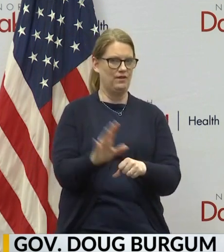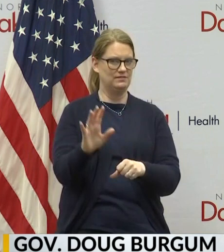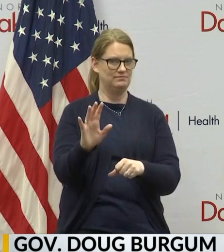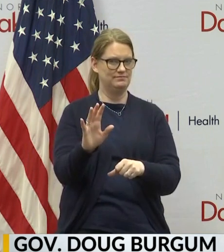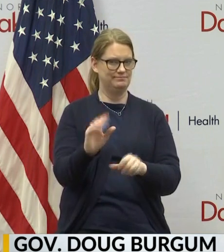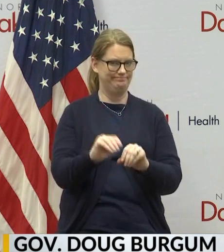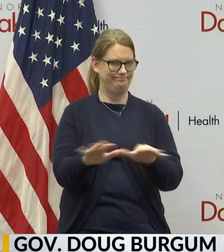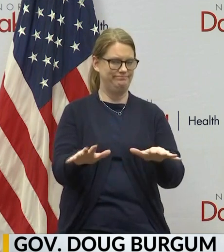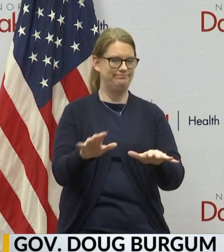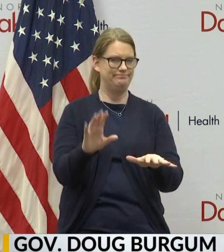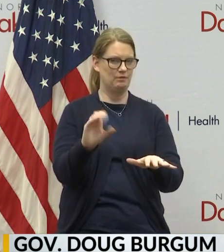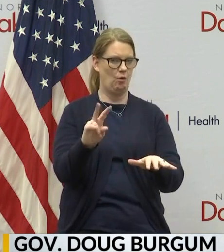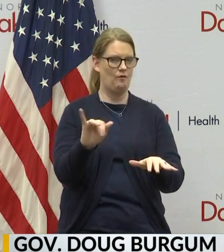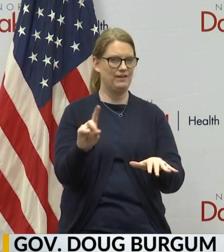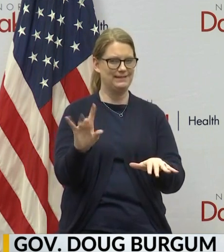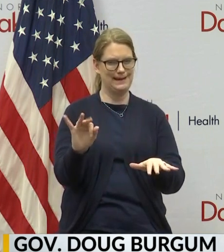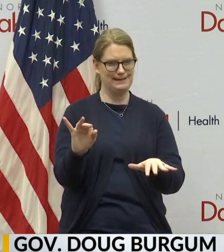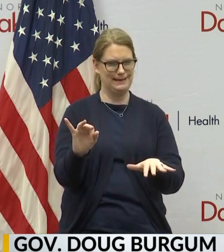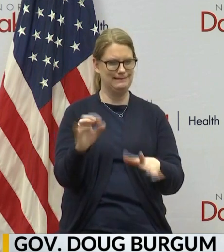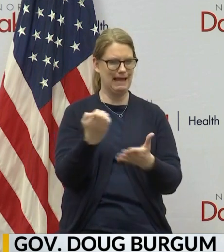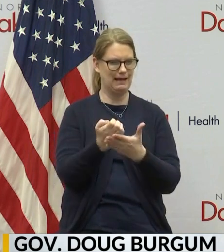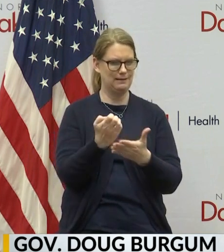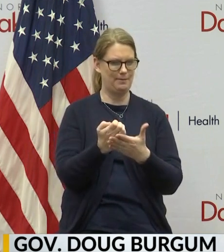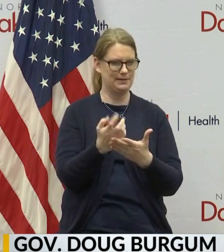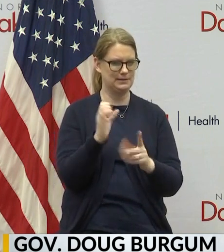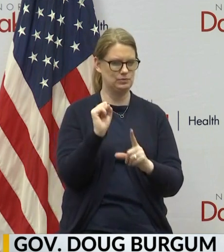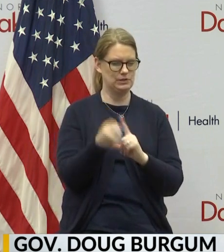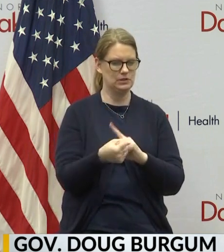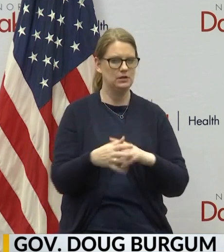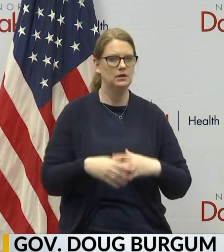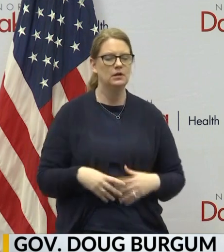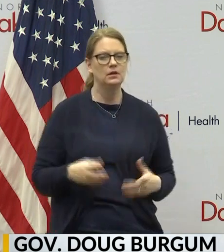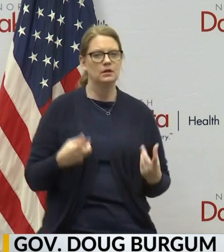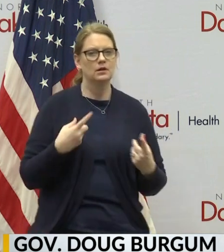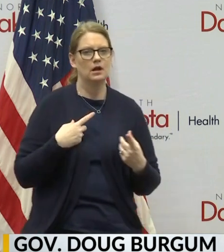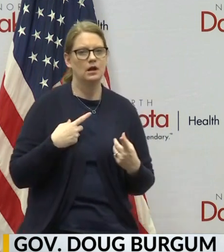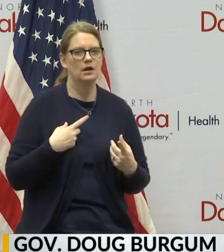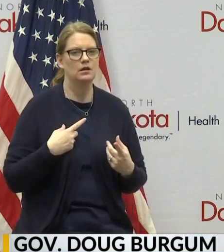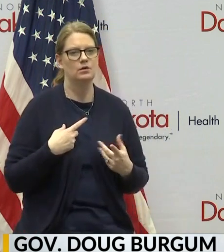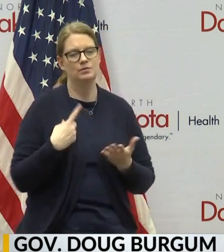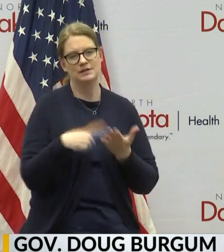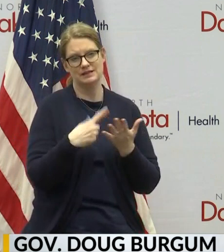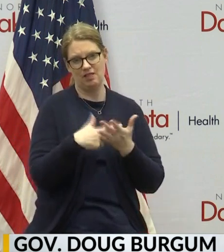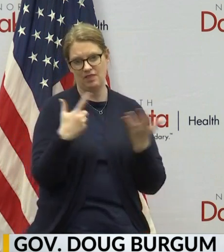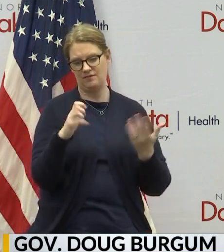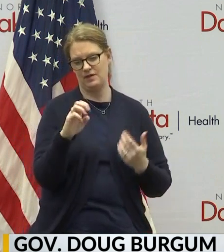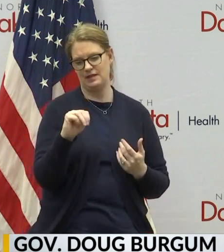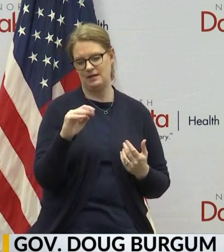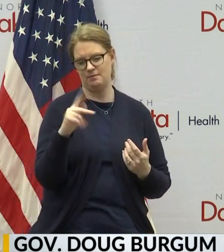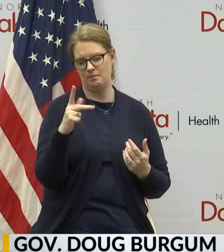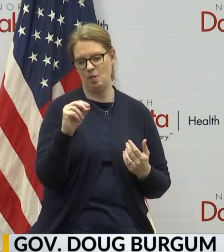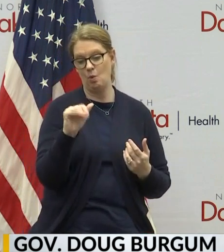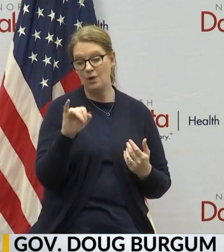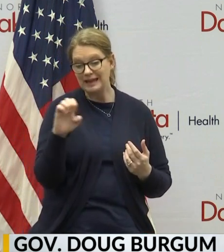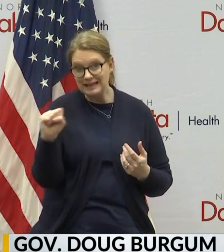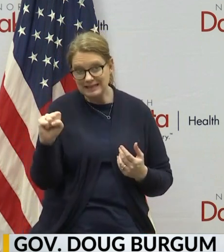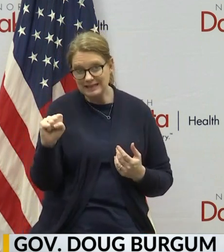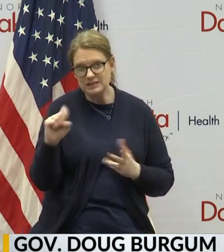OUR EXECUTIVE ORDER TO THE BARS AND RESTAURANTS, MOVE THEATRES, THE GYMS, BUT TO ANY EMPLOYEE AFFECTED BY THE COVID-19